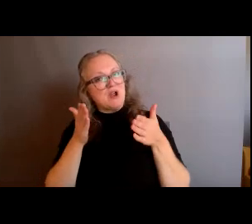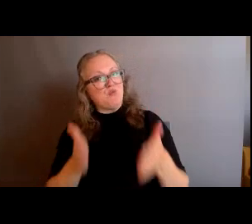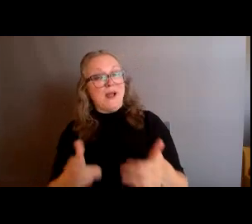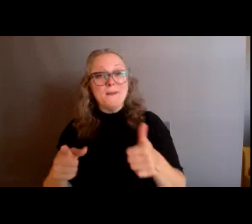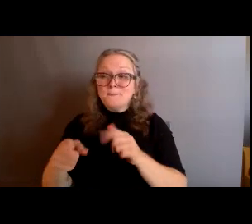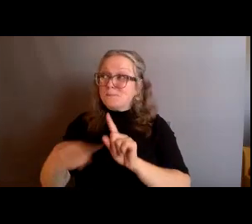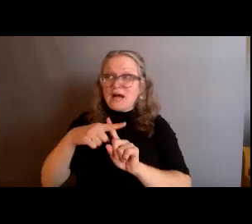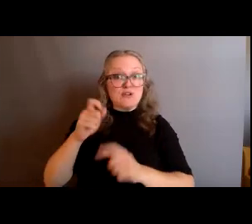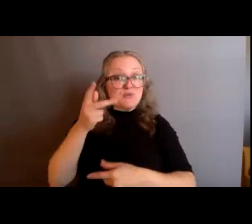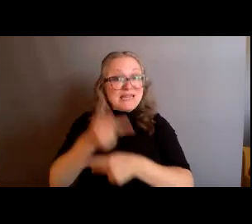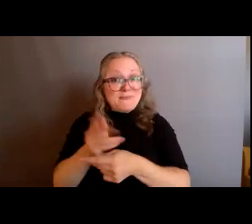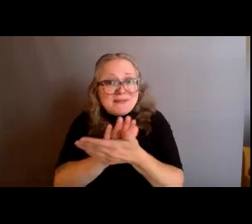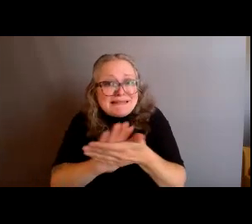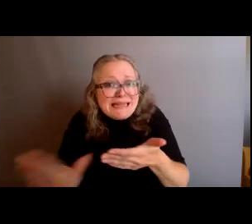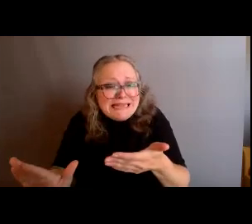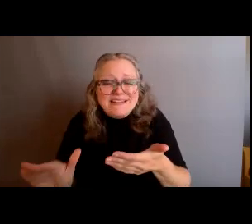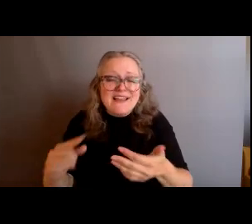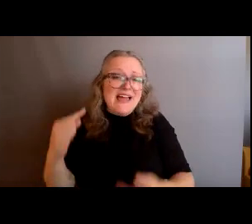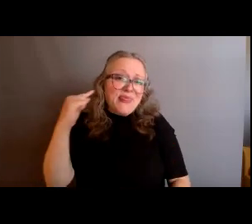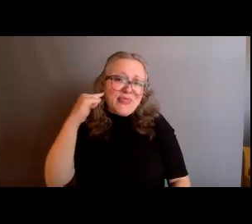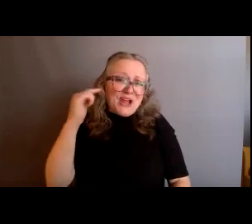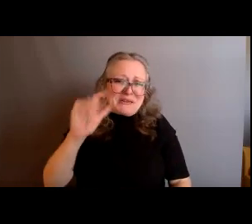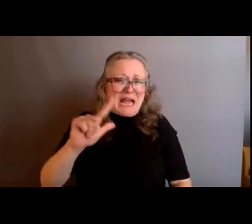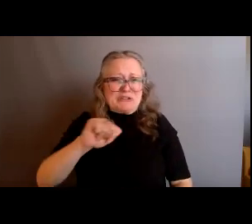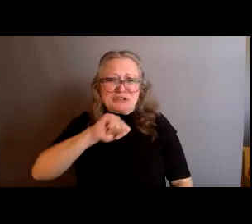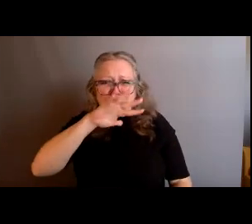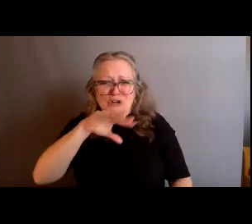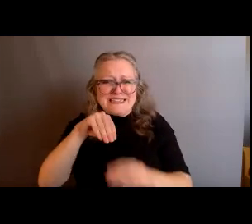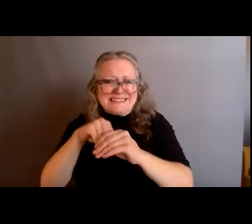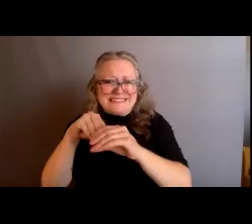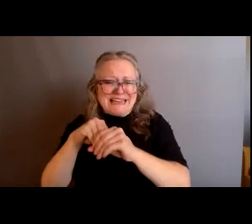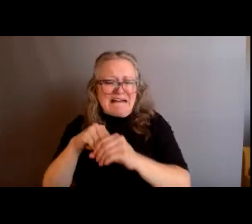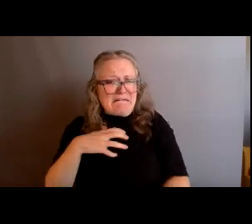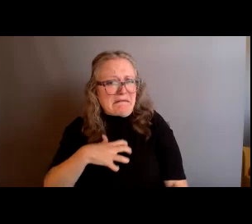They get so the air canals are pretty nasty place and they get dirty so quickly and